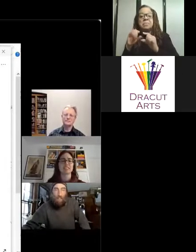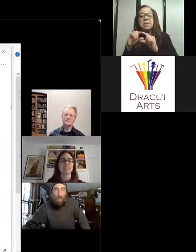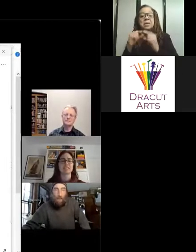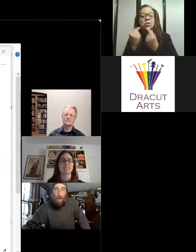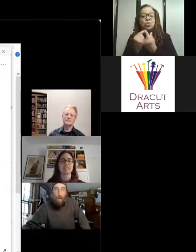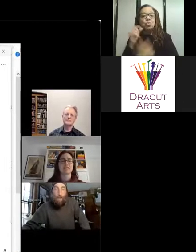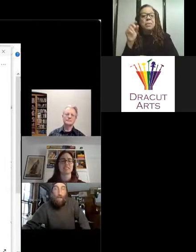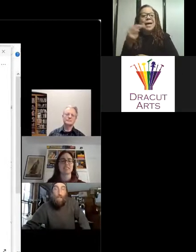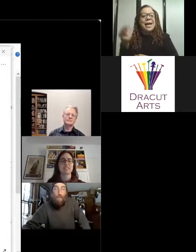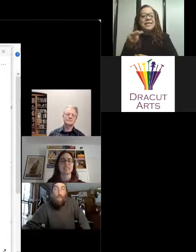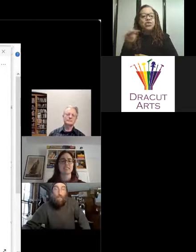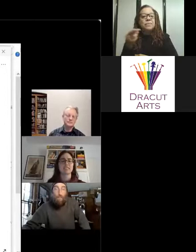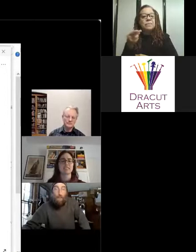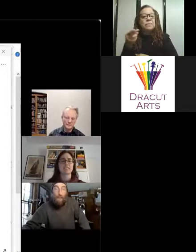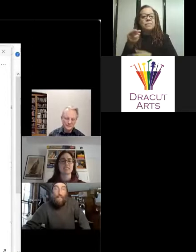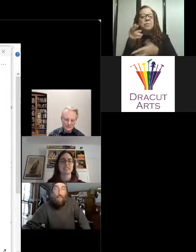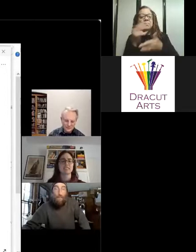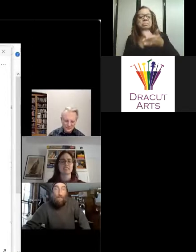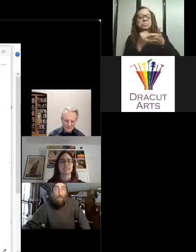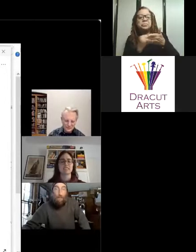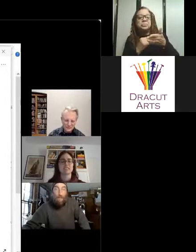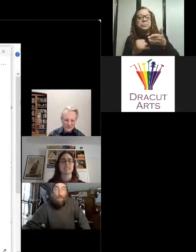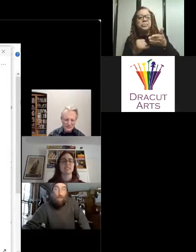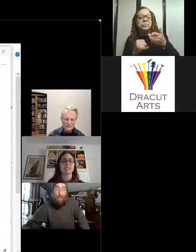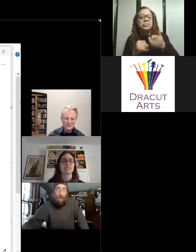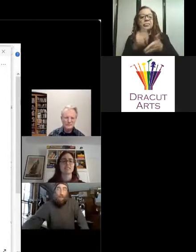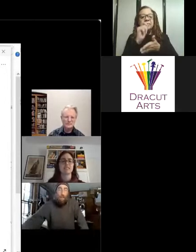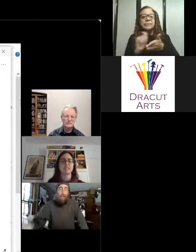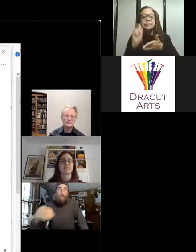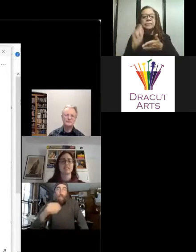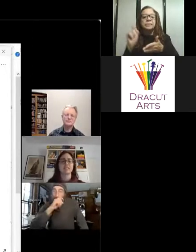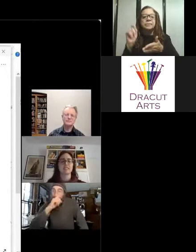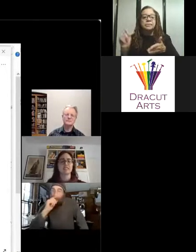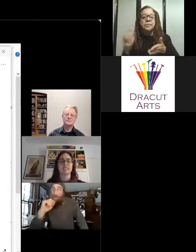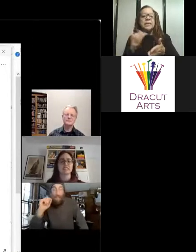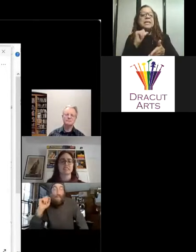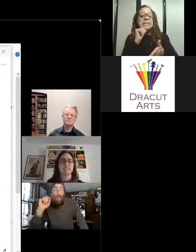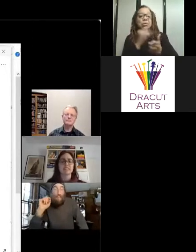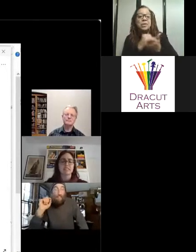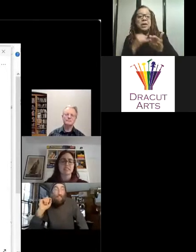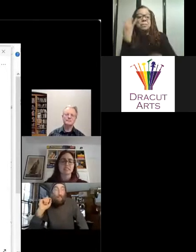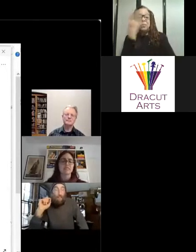He can paint whatever he wishes, with a fine camel hair brush! No doubt the most artistic of beautiful handwriting in the school!"